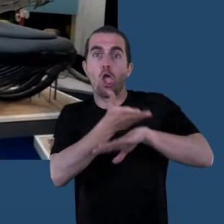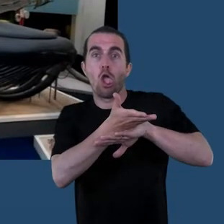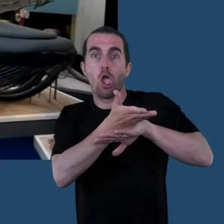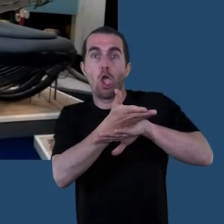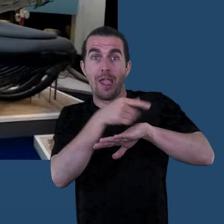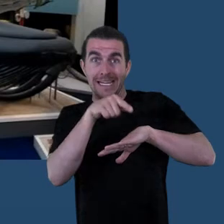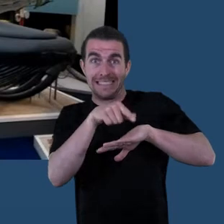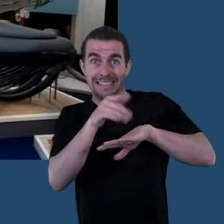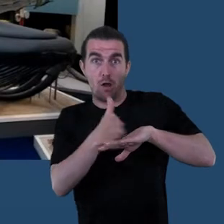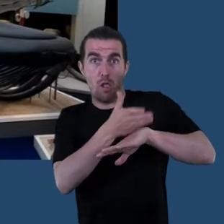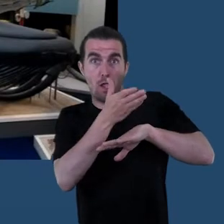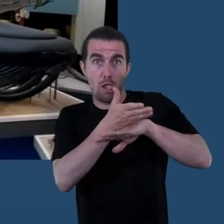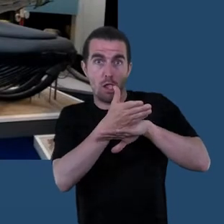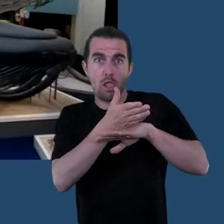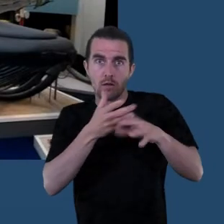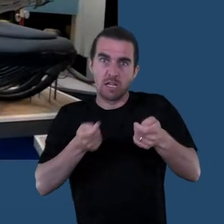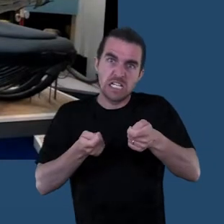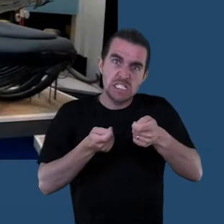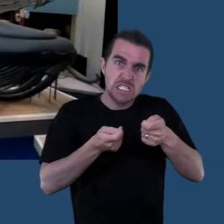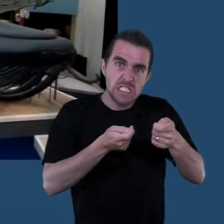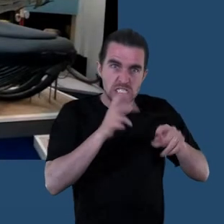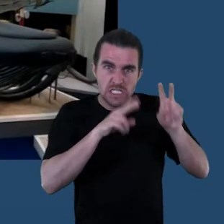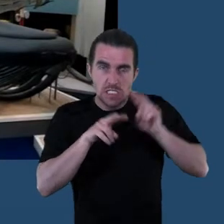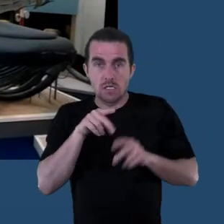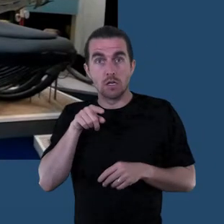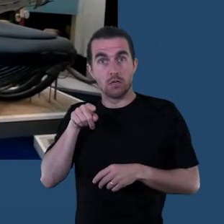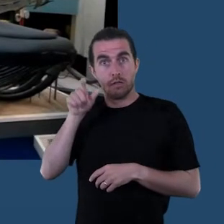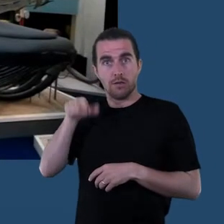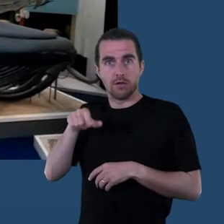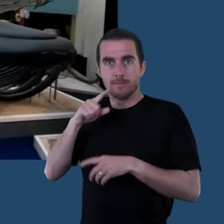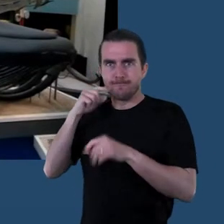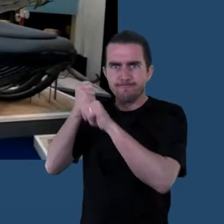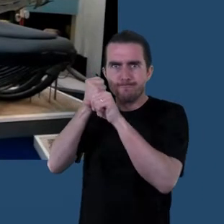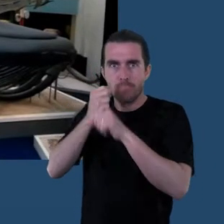which were taken to the whaling stations that Percy Stammwitz saw in the 19,